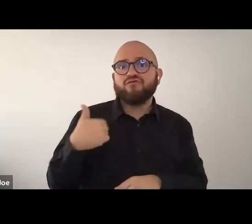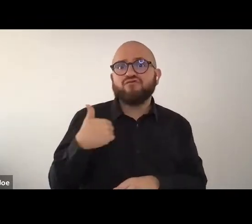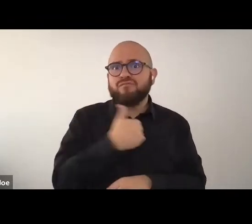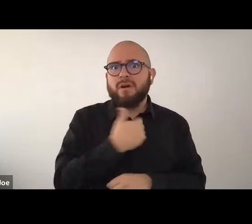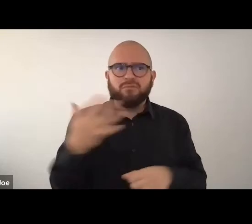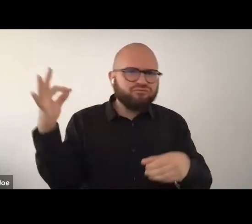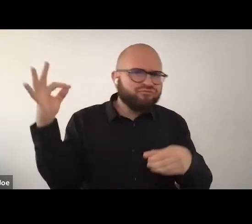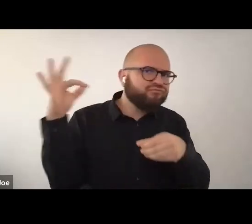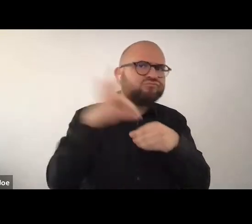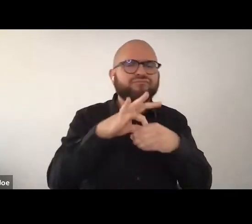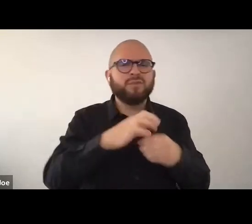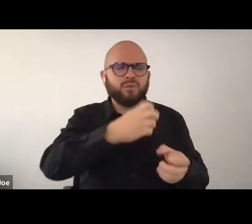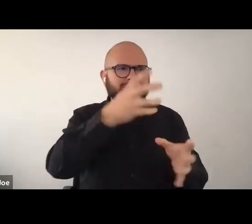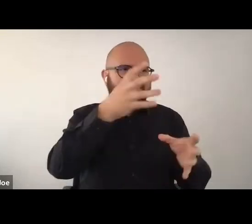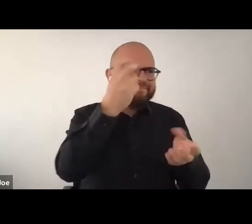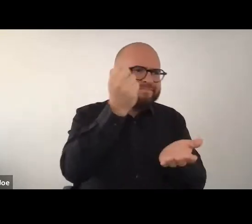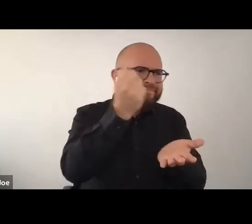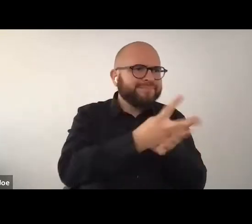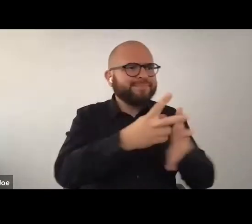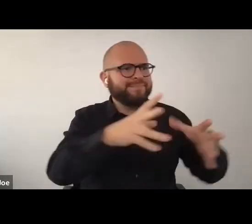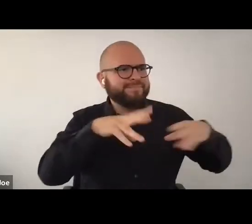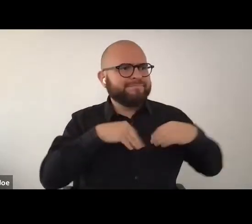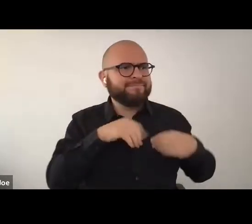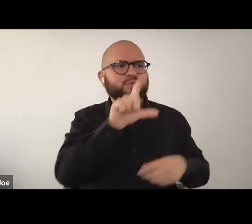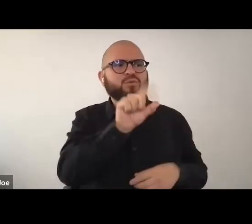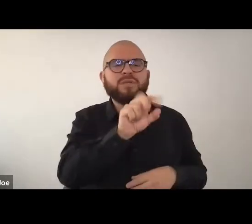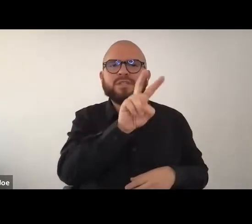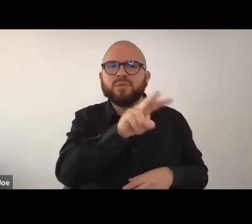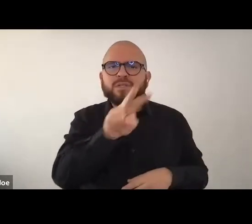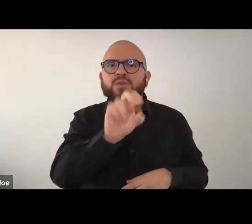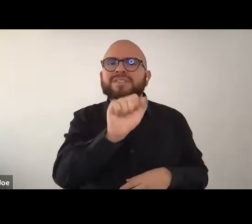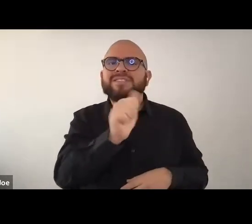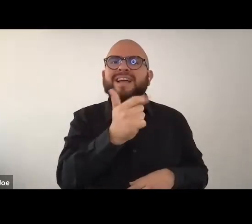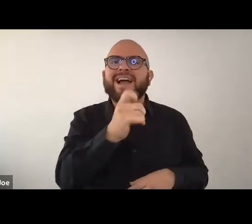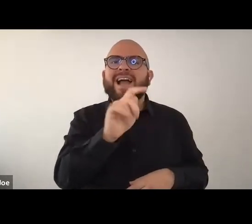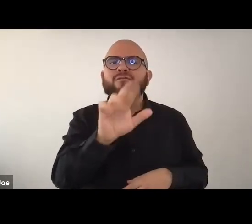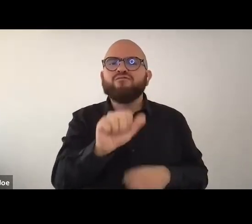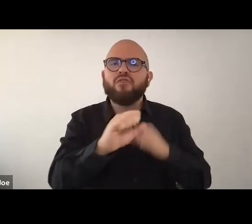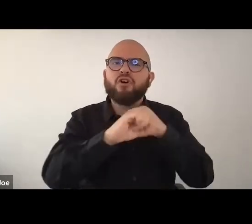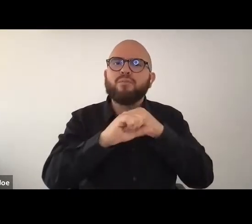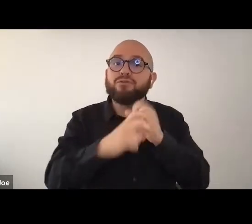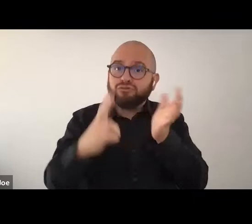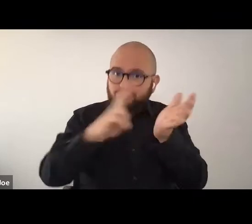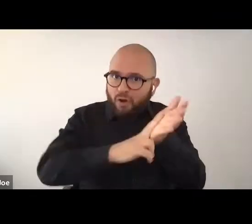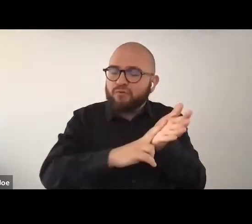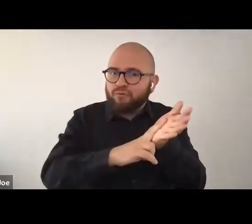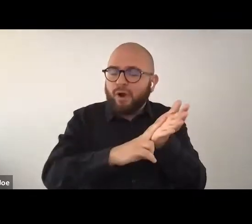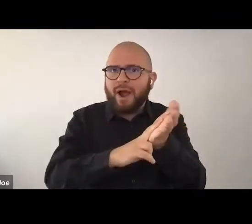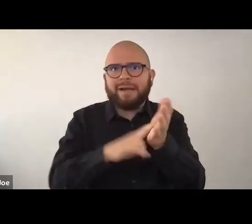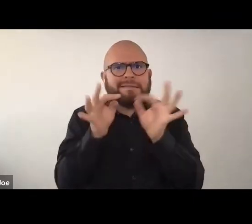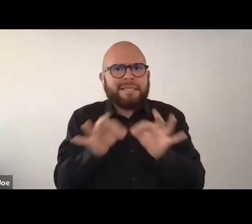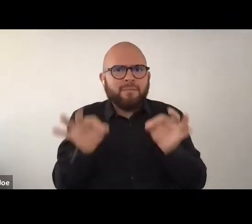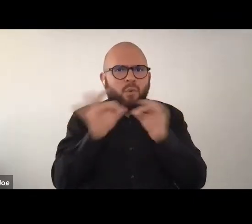to ratify the 2022 SAG-AFTRA commercials contract. The key provisions in this new agreement